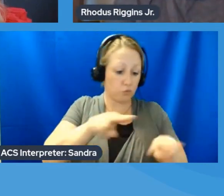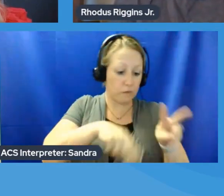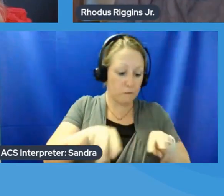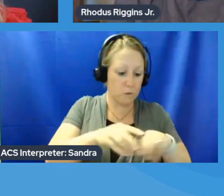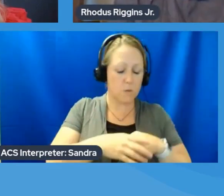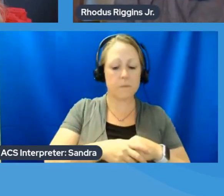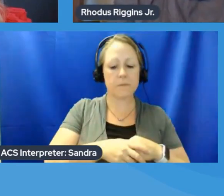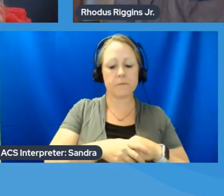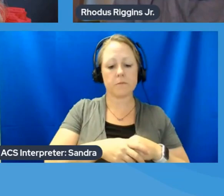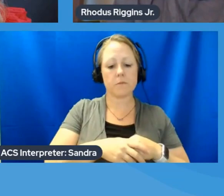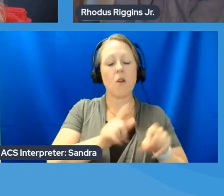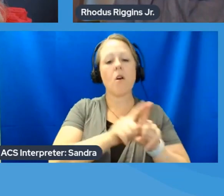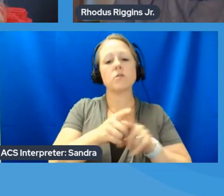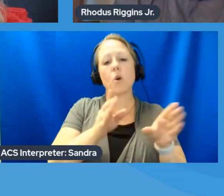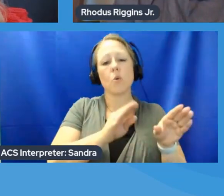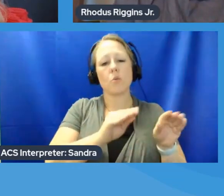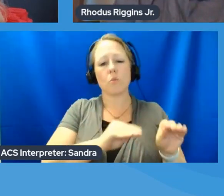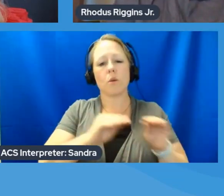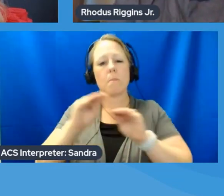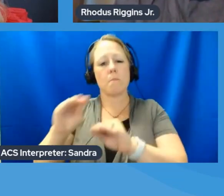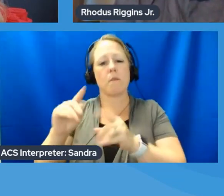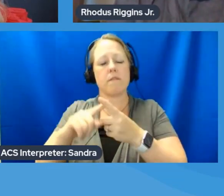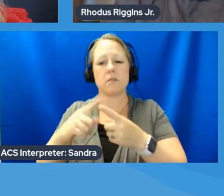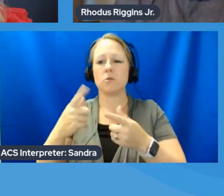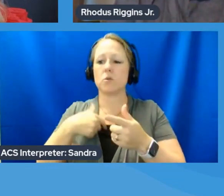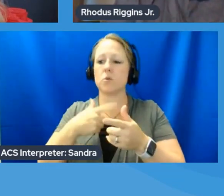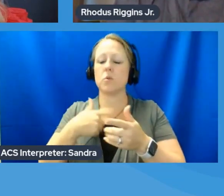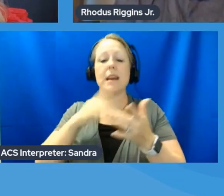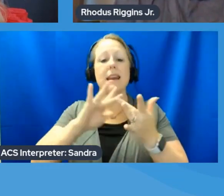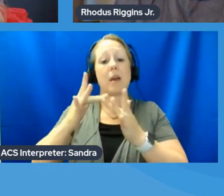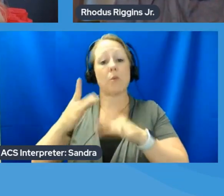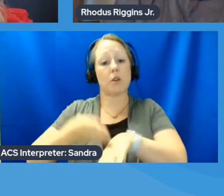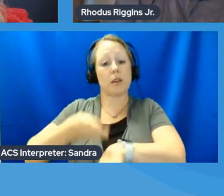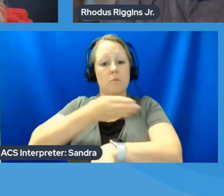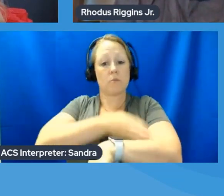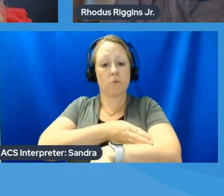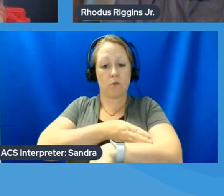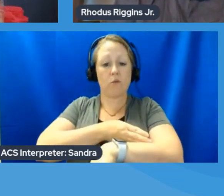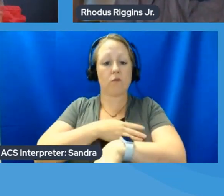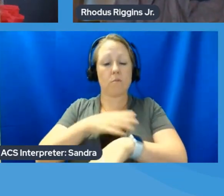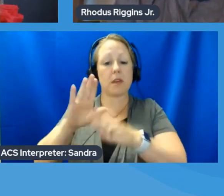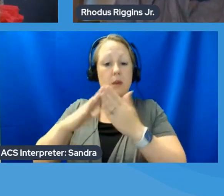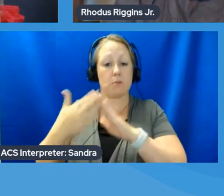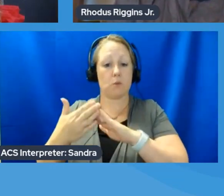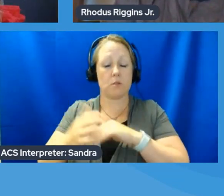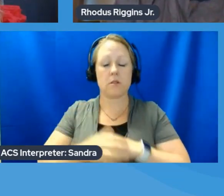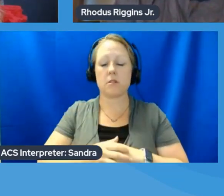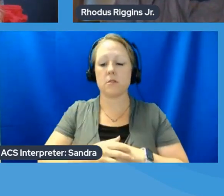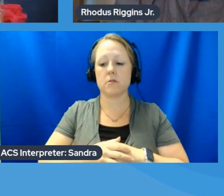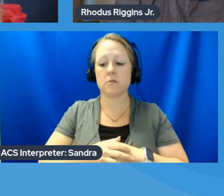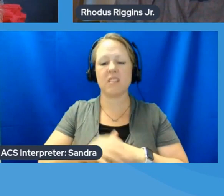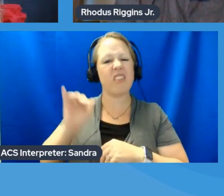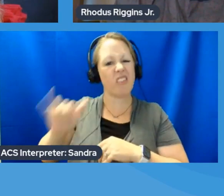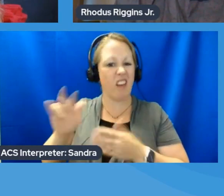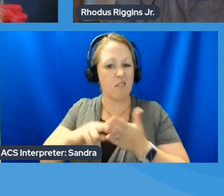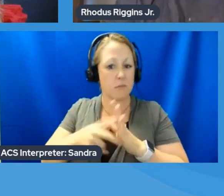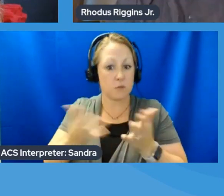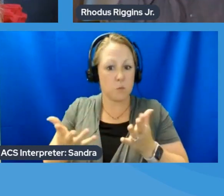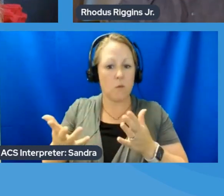is something called the network improvement communities, where we want to engage with family and professionals,